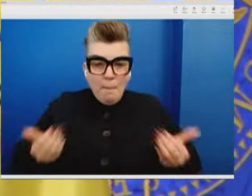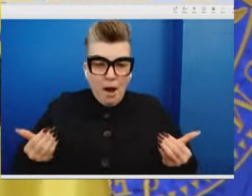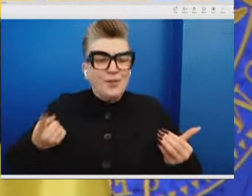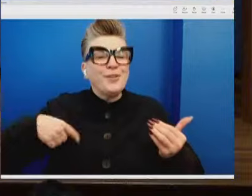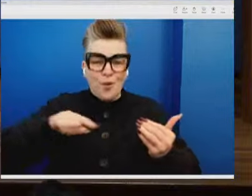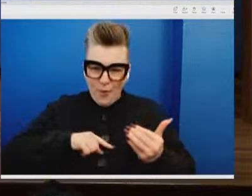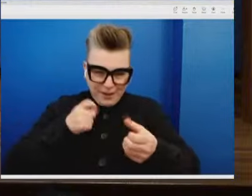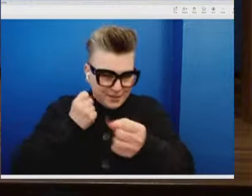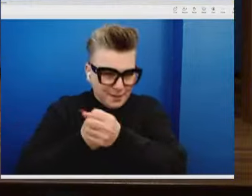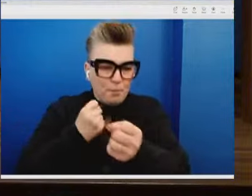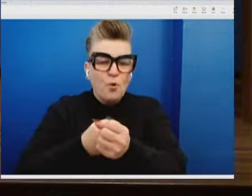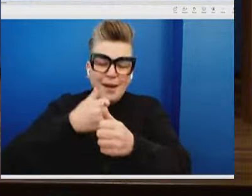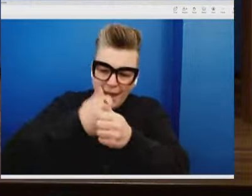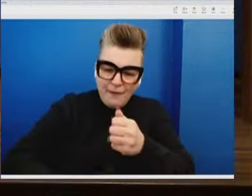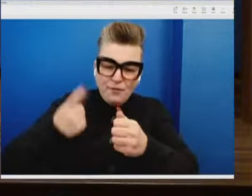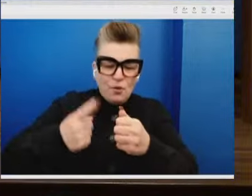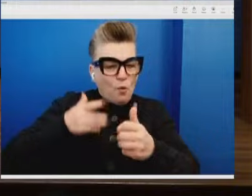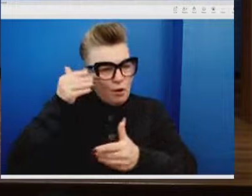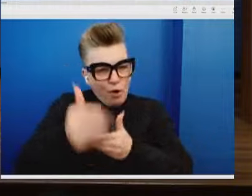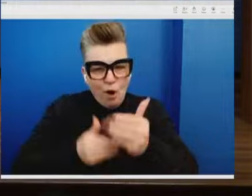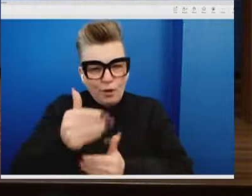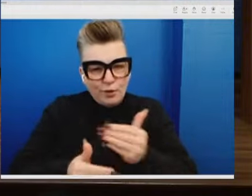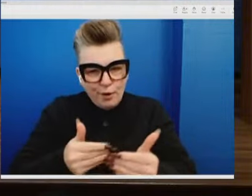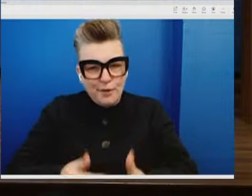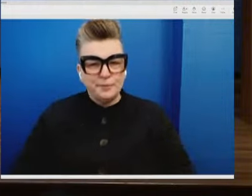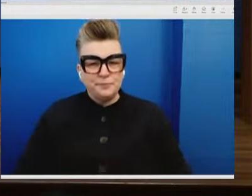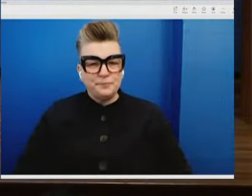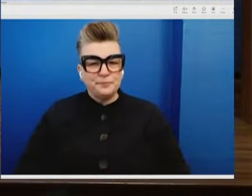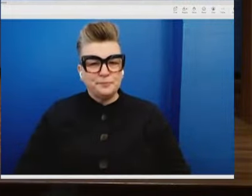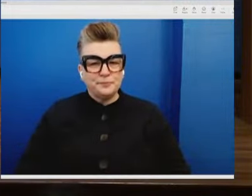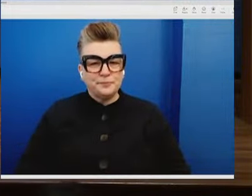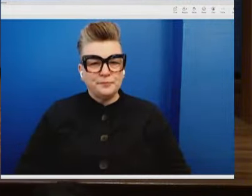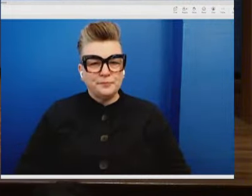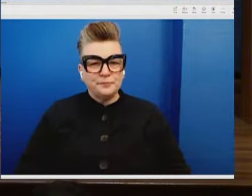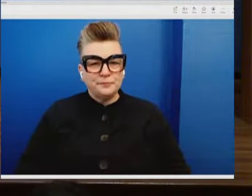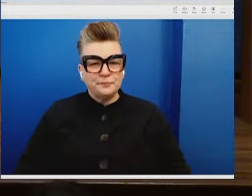Administrator Oz: Thank you. So we're going to be announcing major commitments